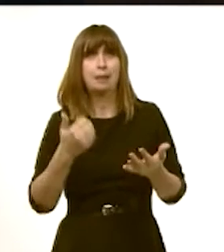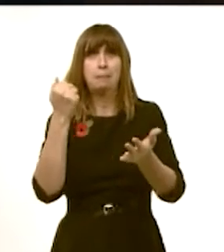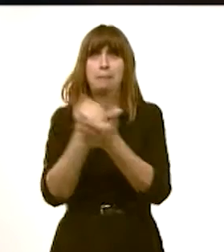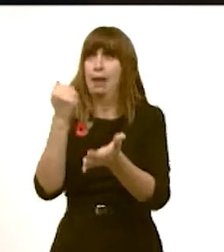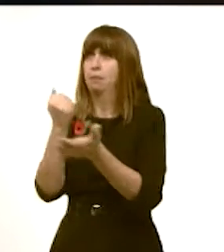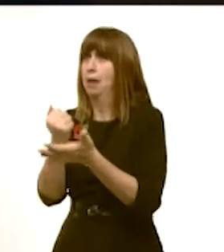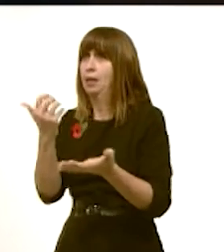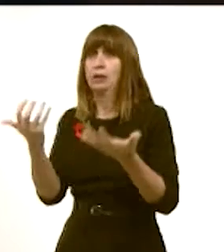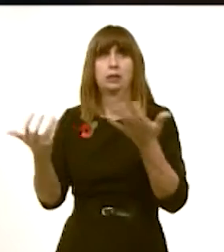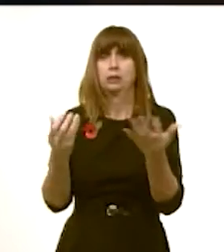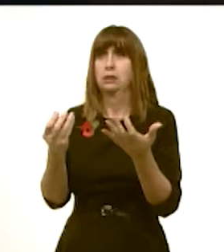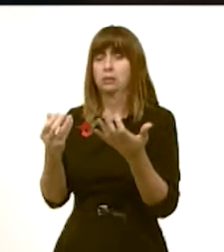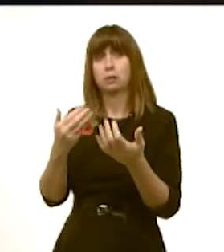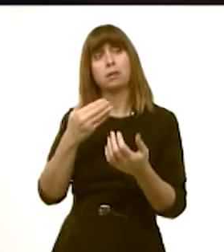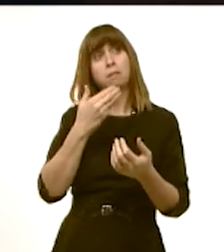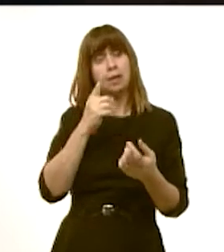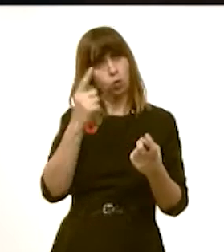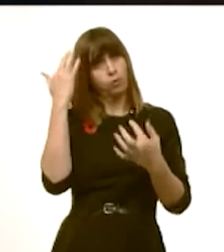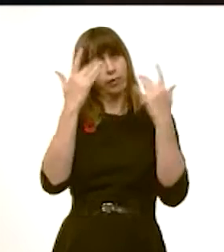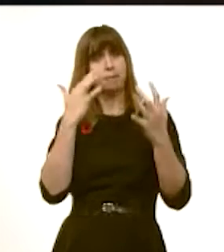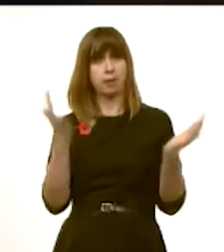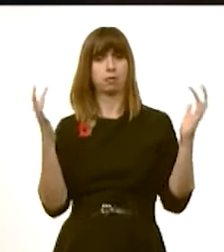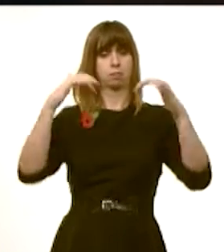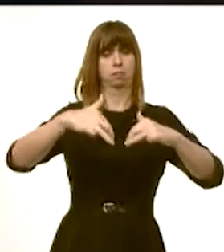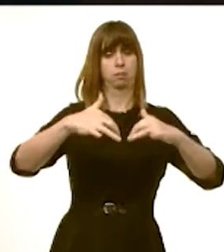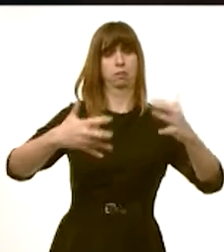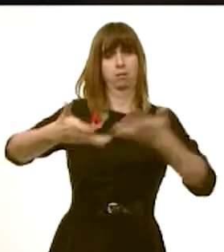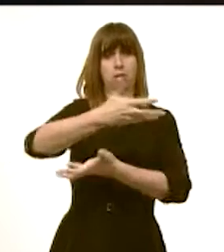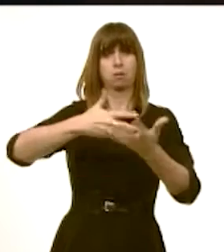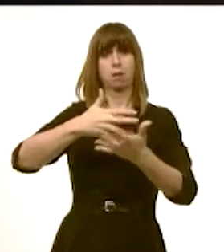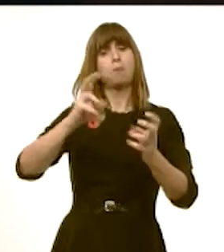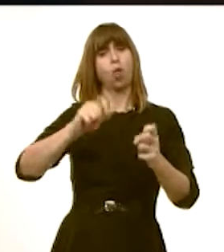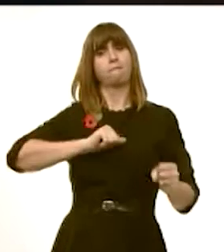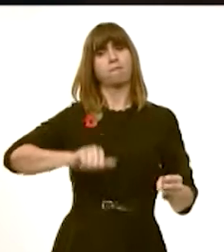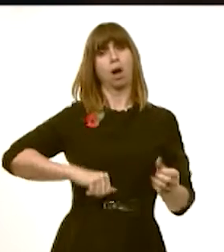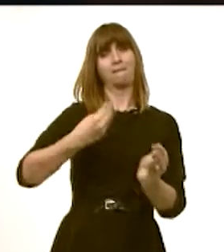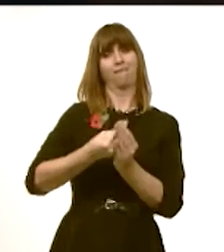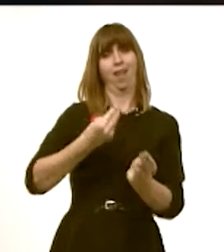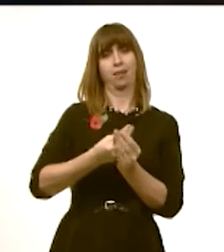will you consider convening a farm finance summit with yourself, your Minister, the Deputy